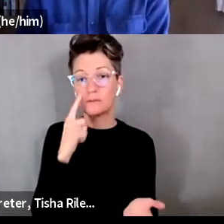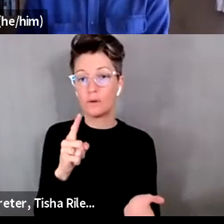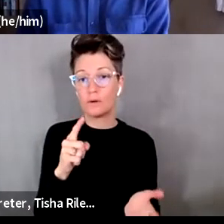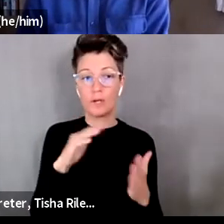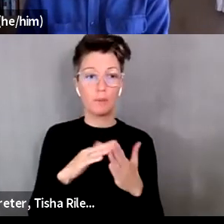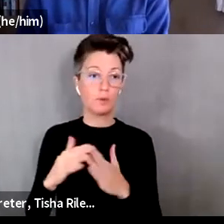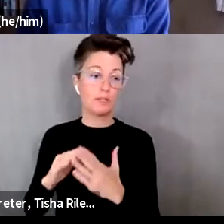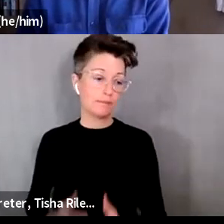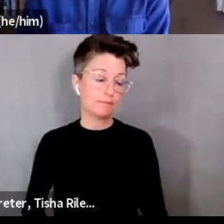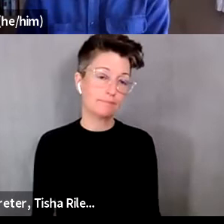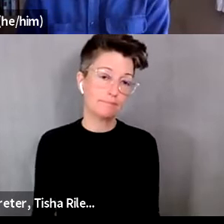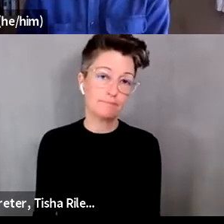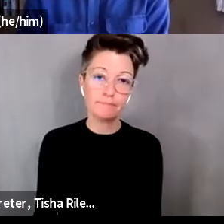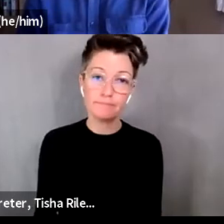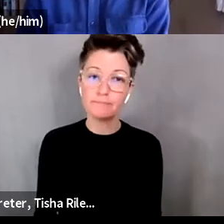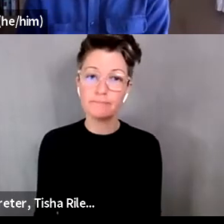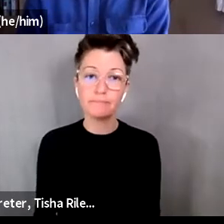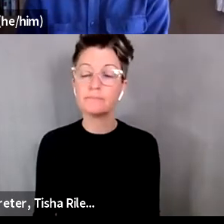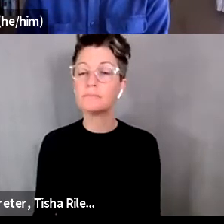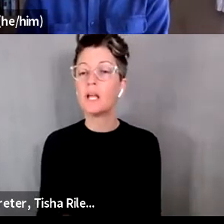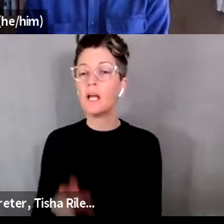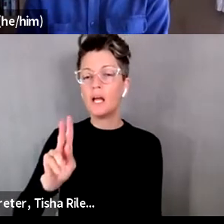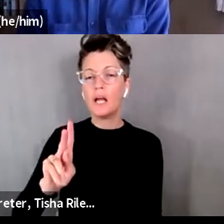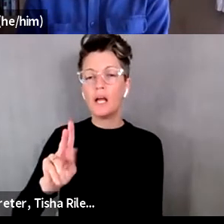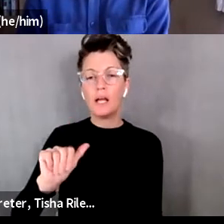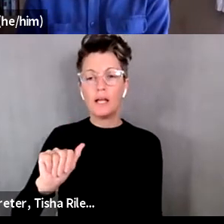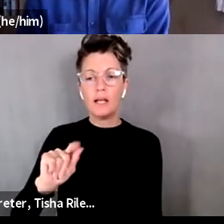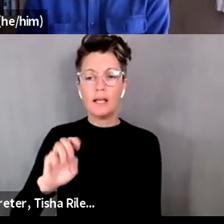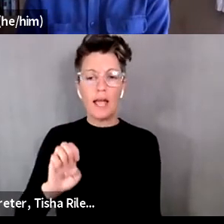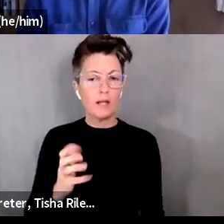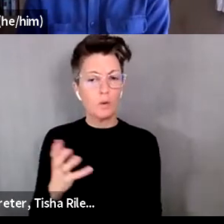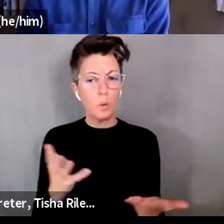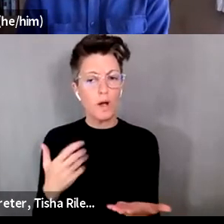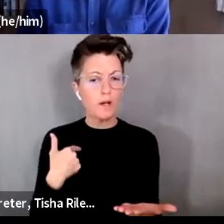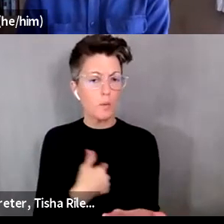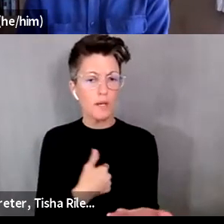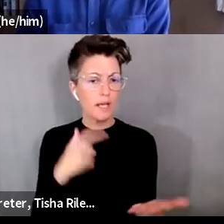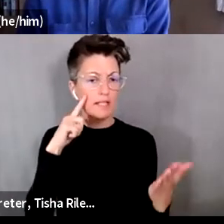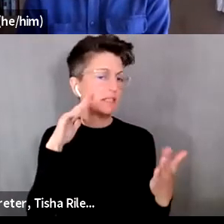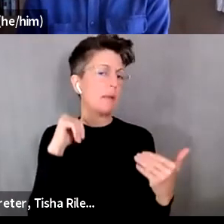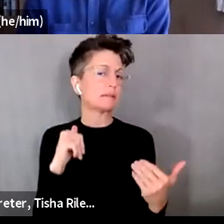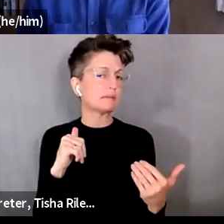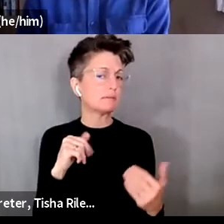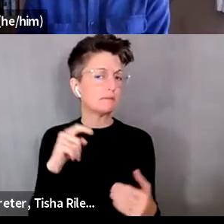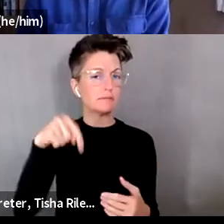So Kate, you know, what, what can we expect with this film as it's launching into the world?